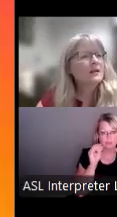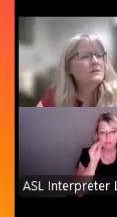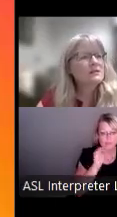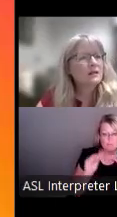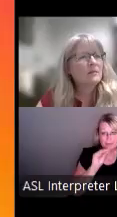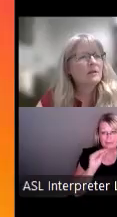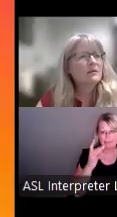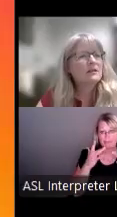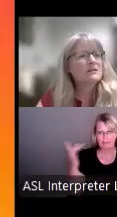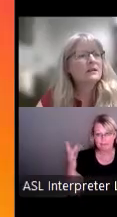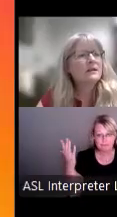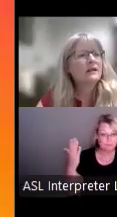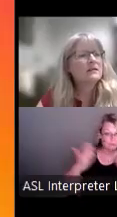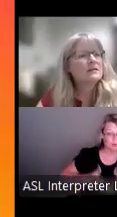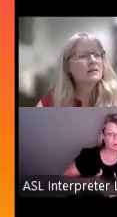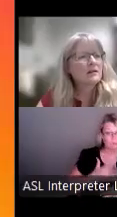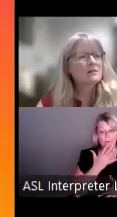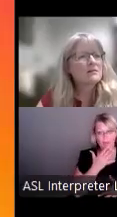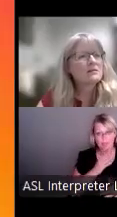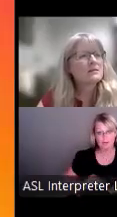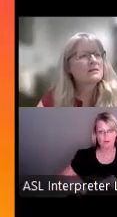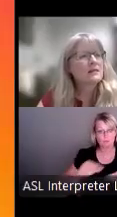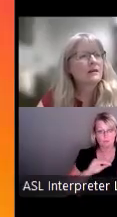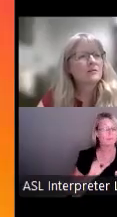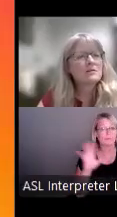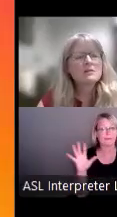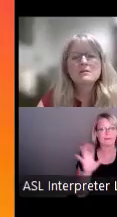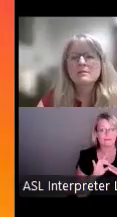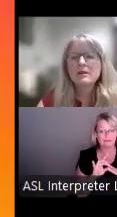It gives us the ability to connect sights to sounds, to be